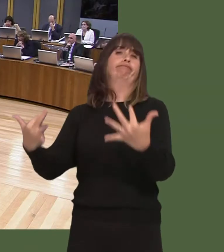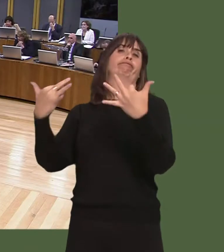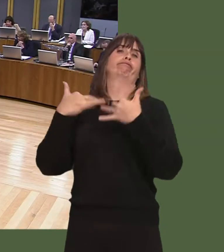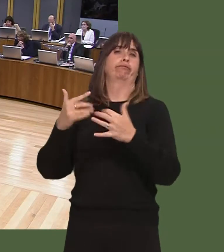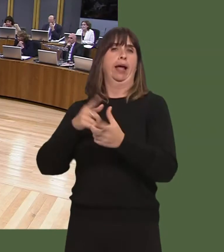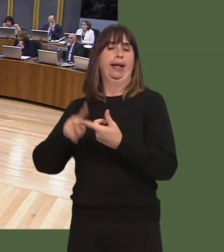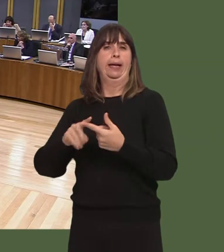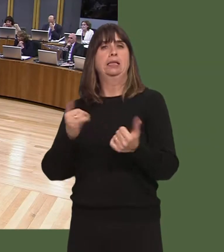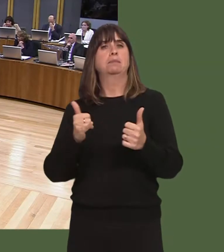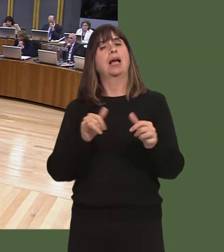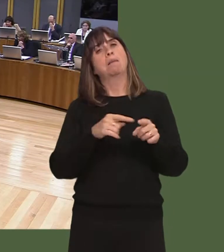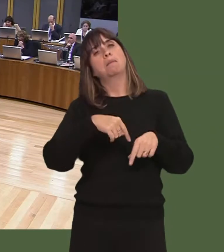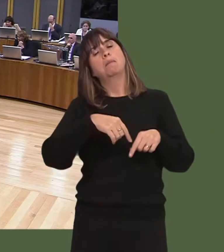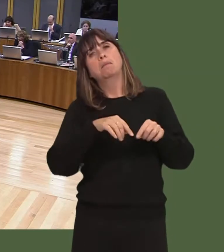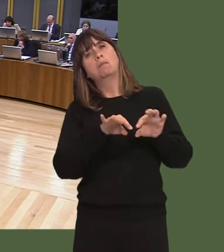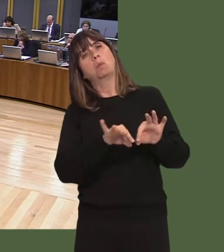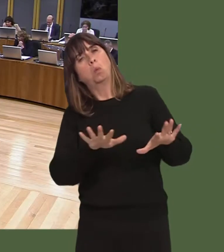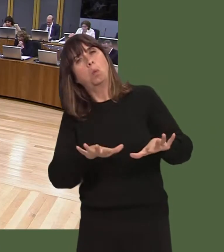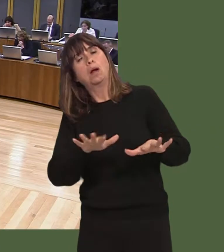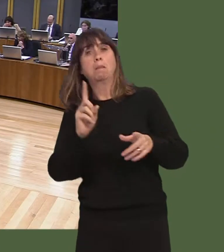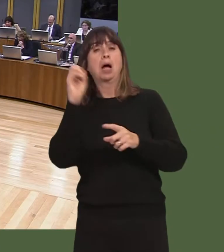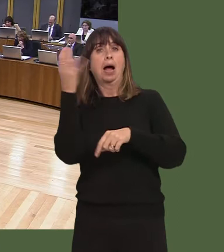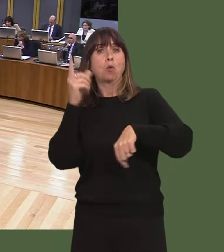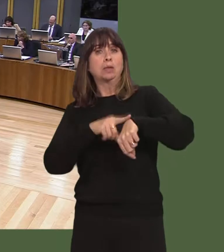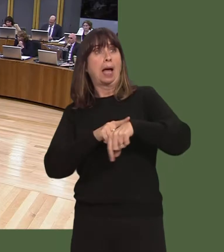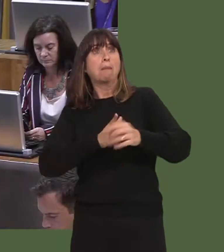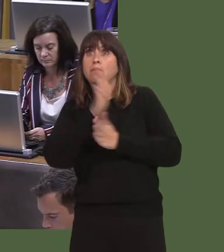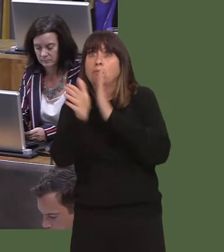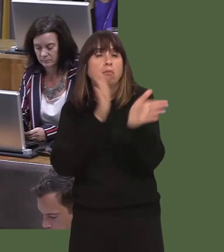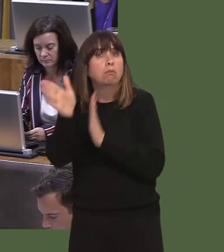other times in the week, but we see from the ambulance response times and, of course, the